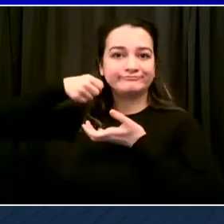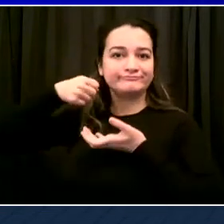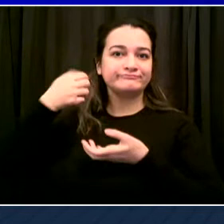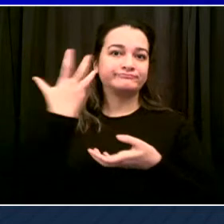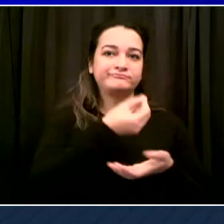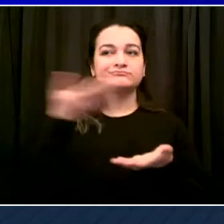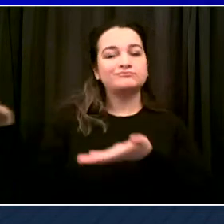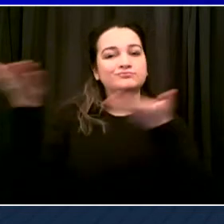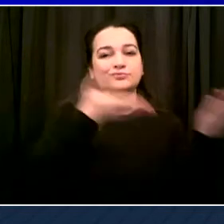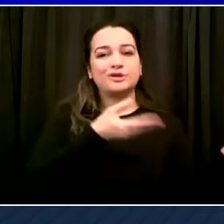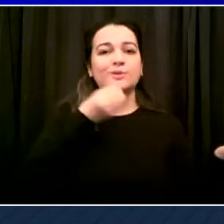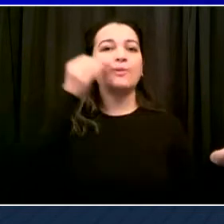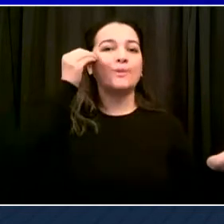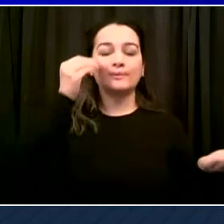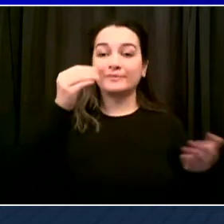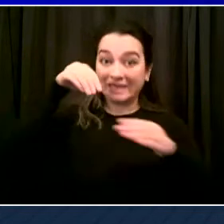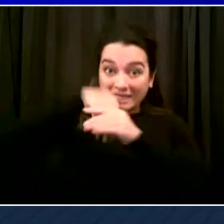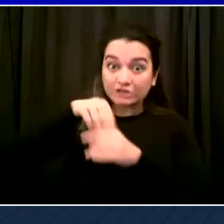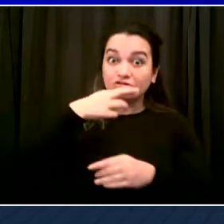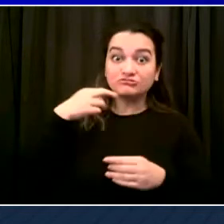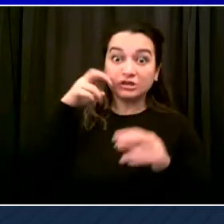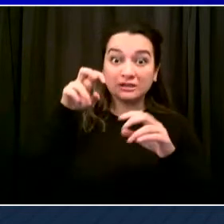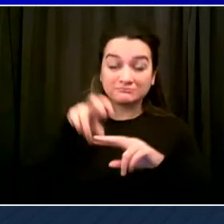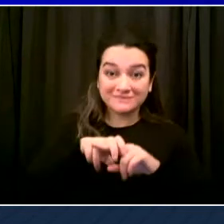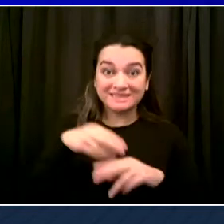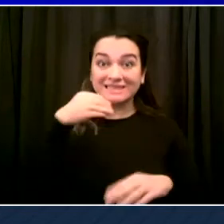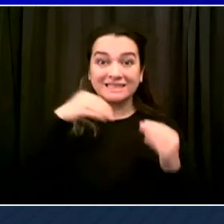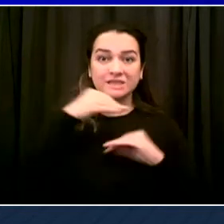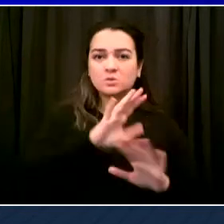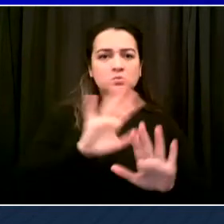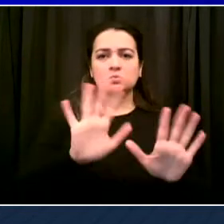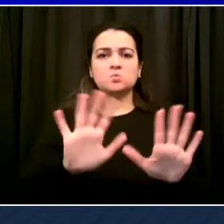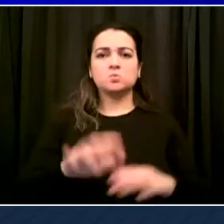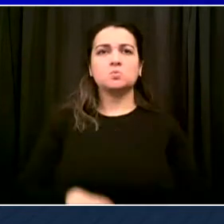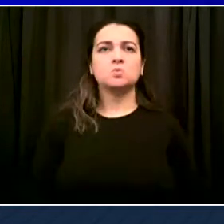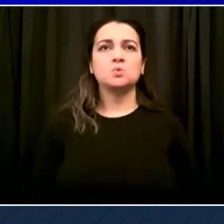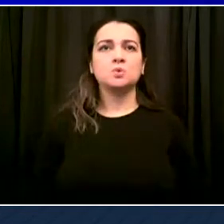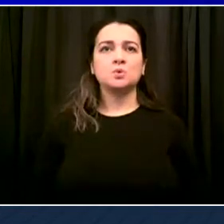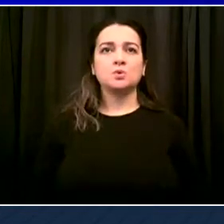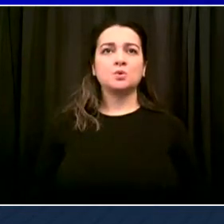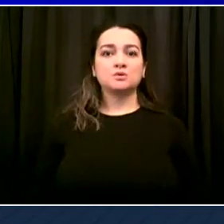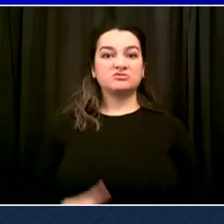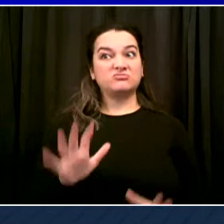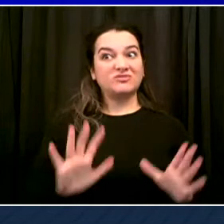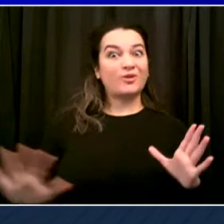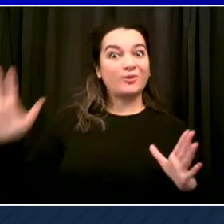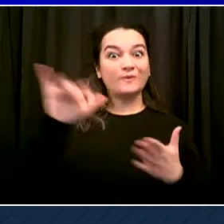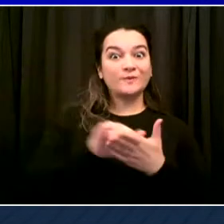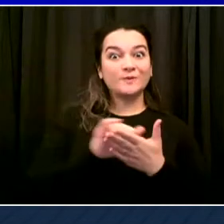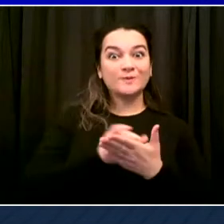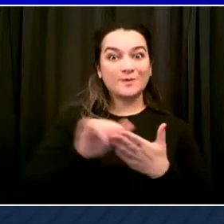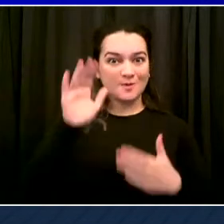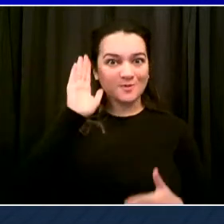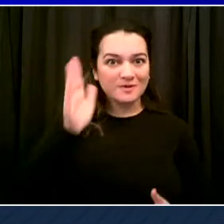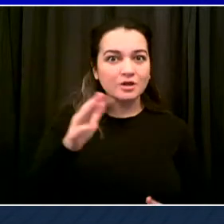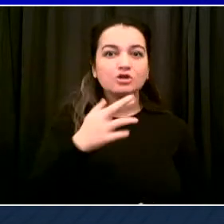MANAGER, FOR THEIEIR GREEAT WOR THEY HAVVE A GREAT, GREAT